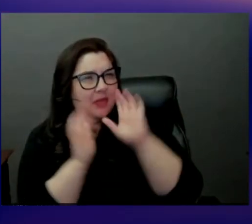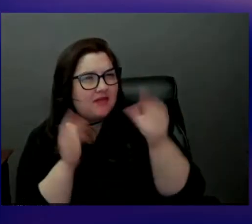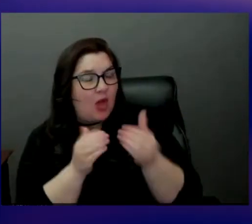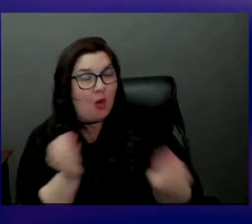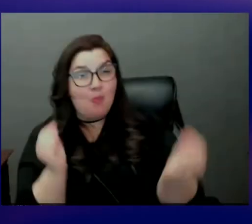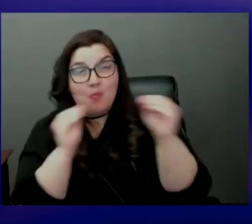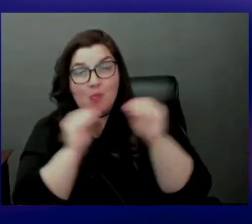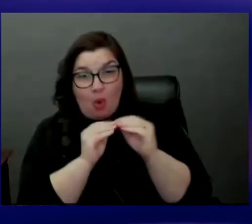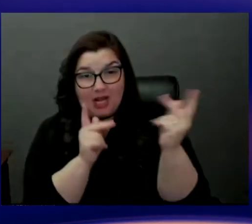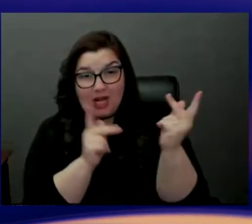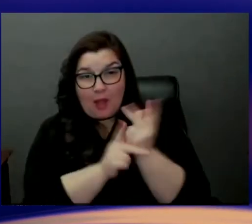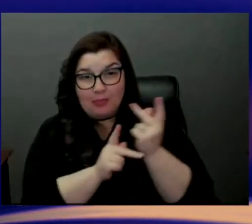I mean, what does that look like?